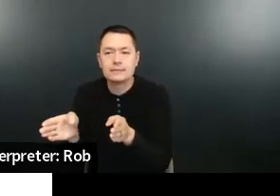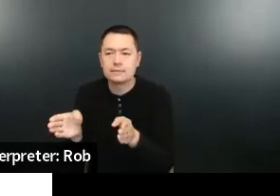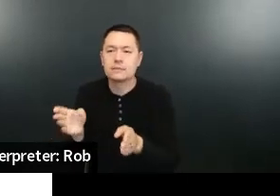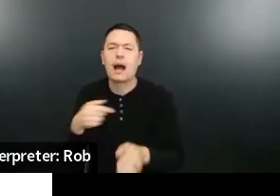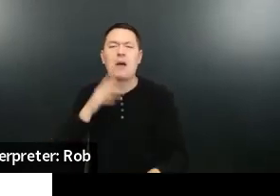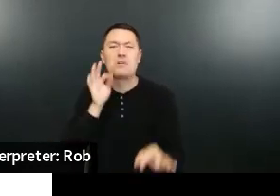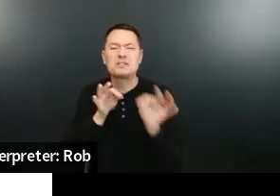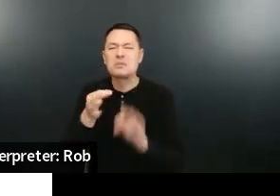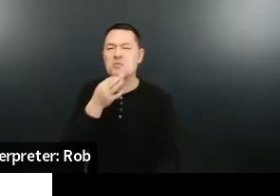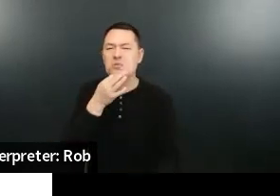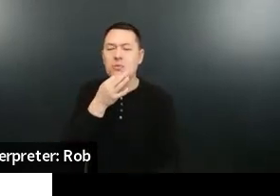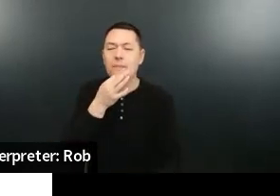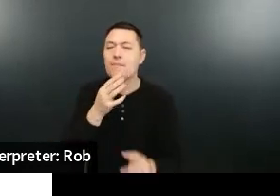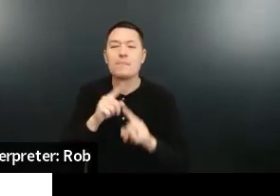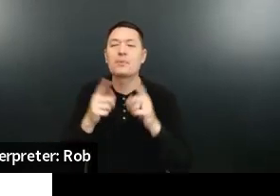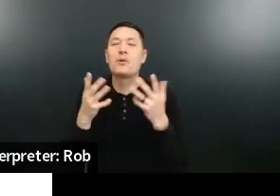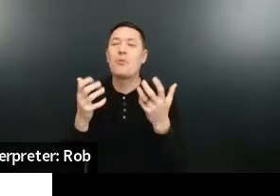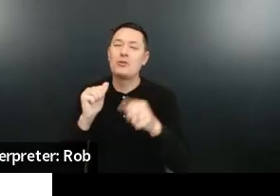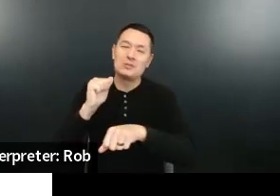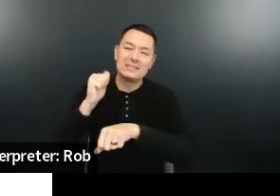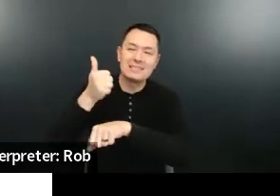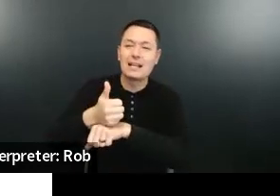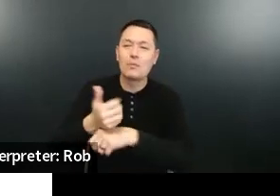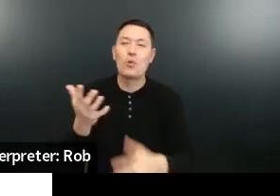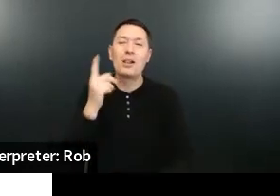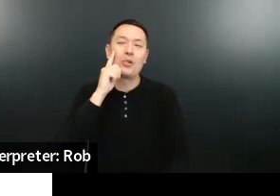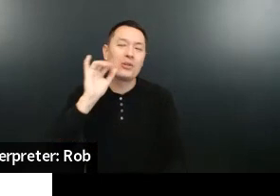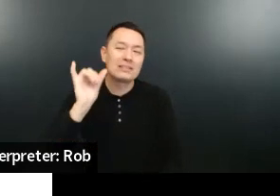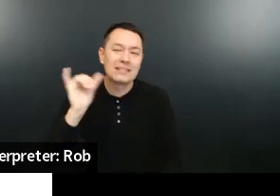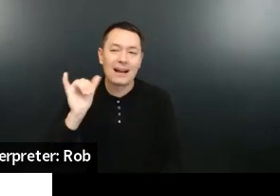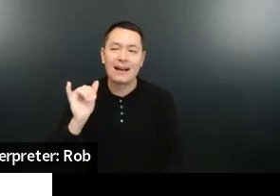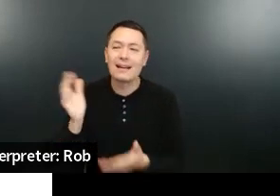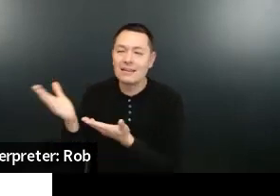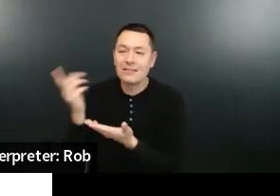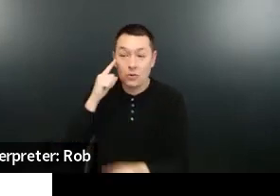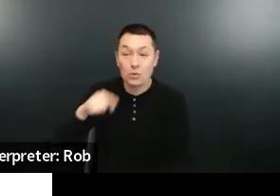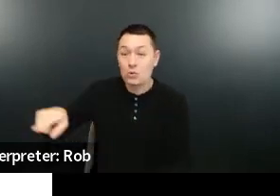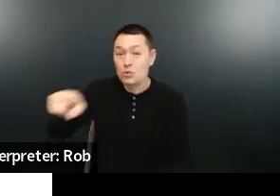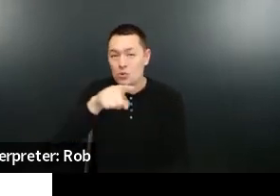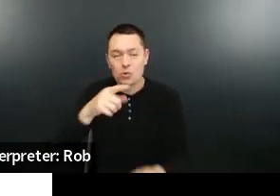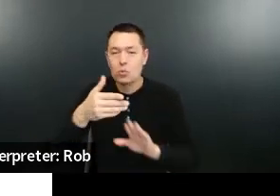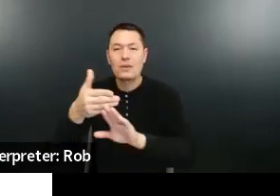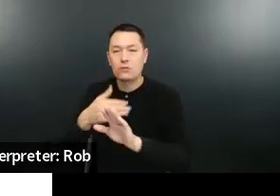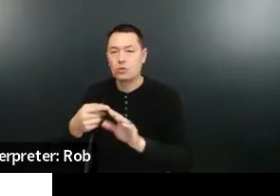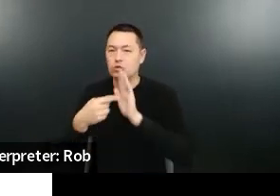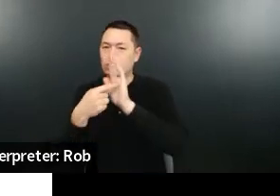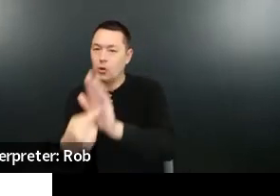We just wanted to set the stage here in the presentation first for you all before doing a demonstration so that you had a better